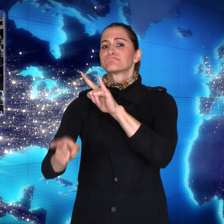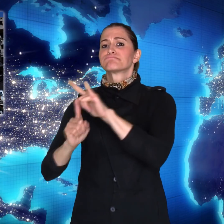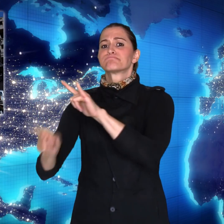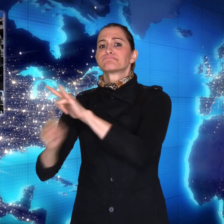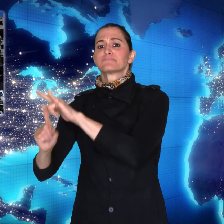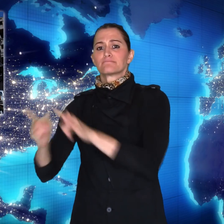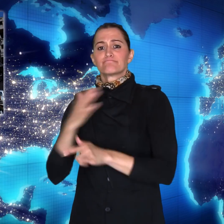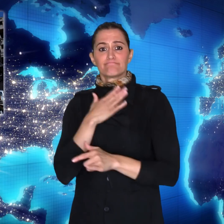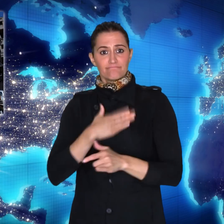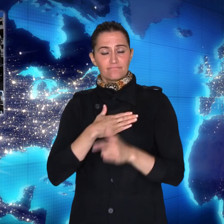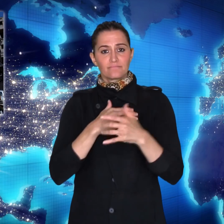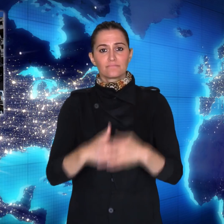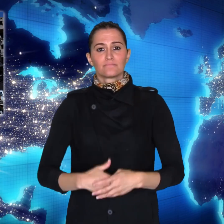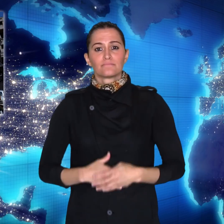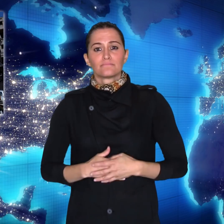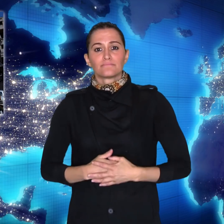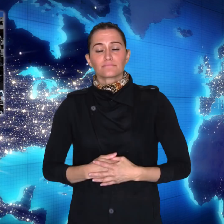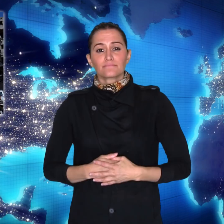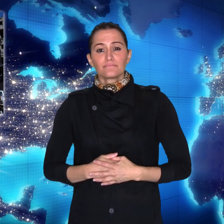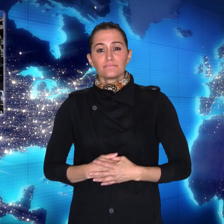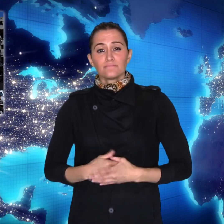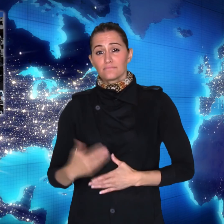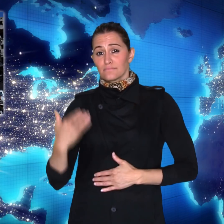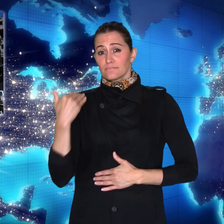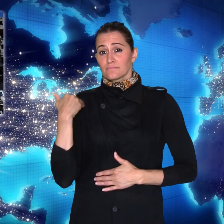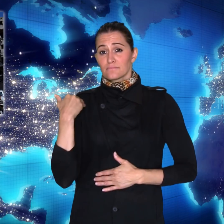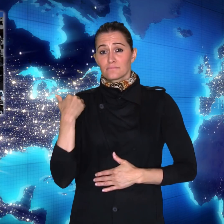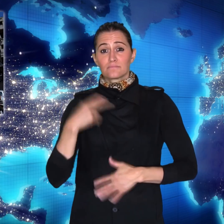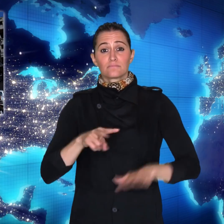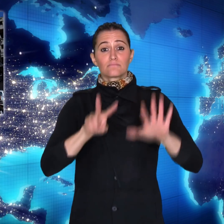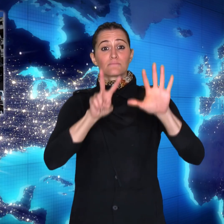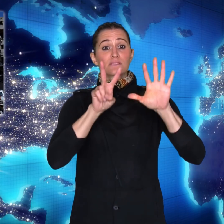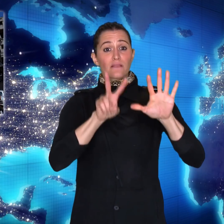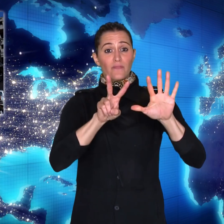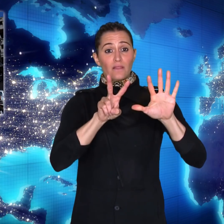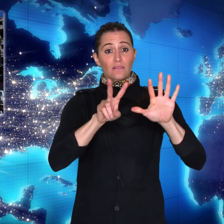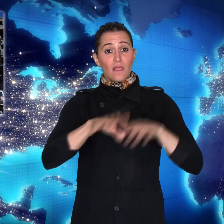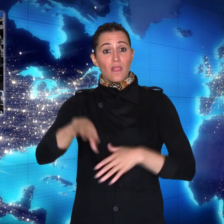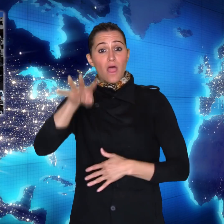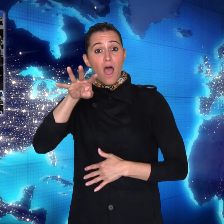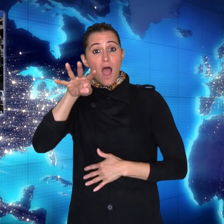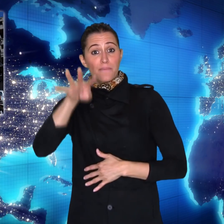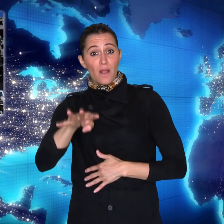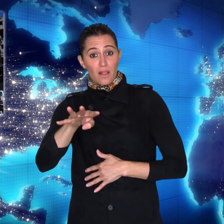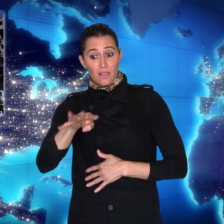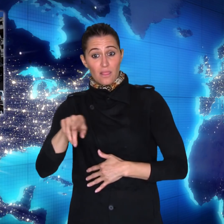sketchy including the exact number of